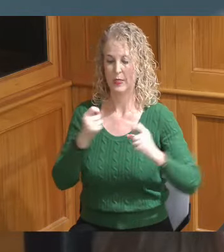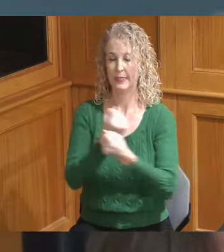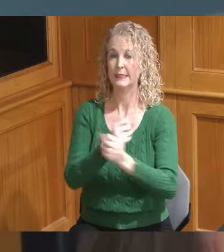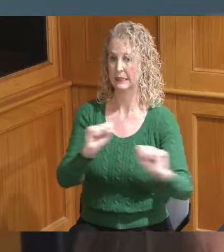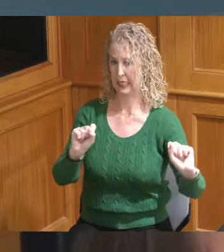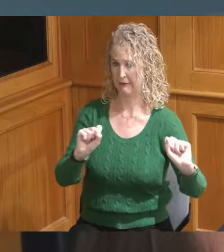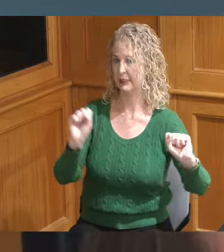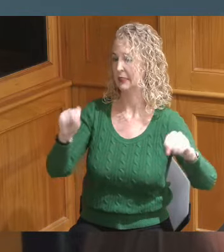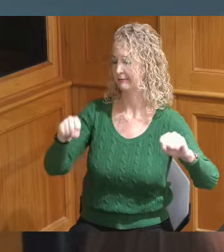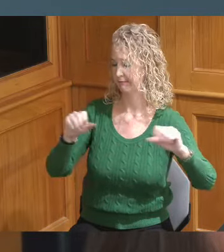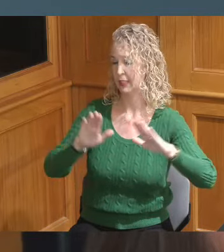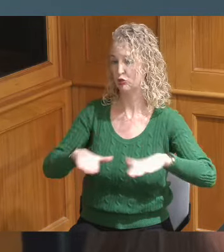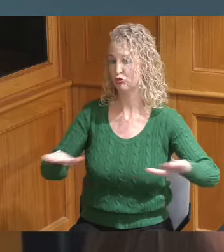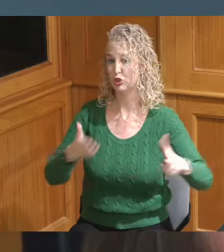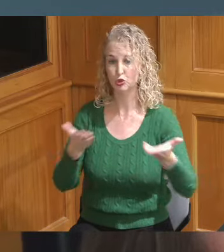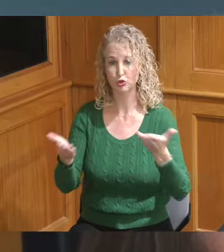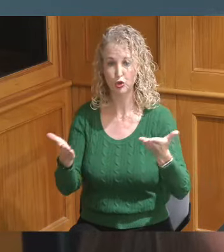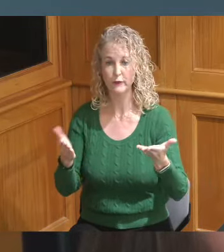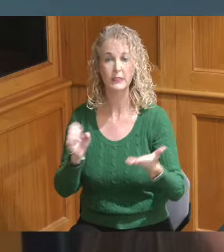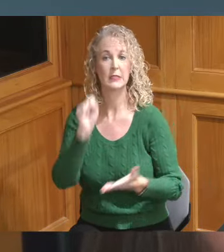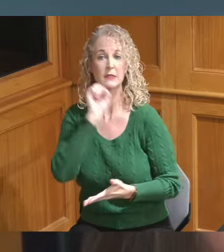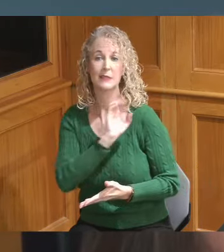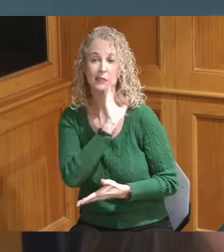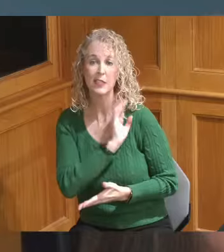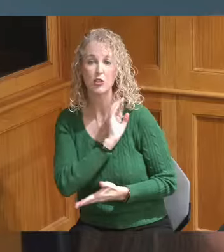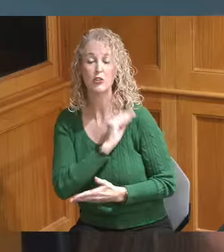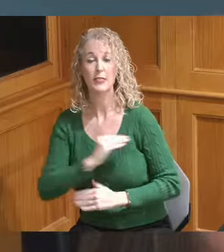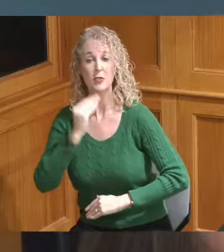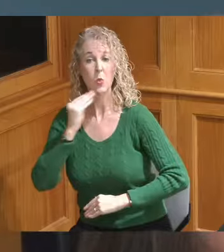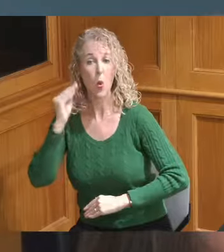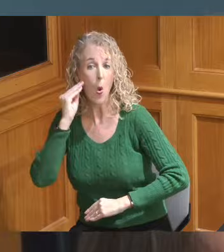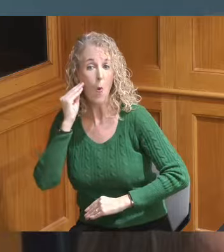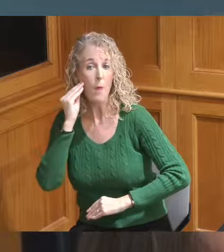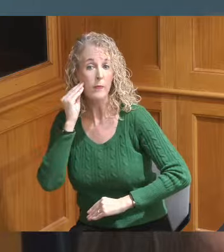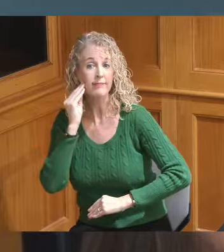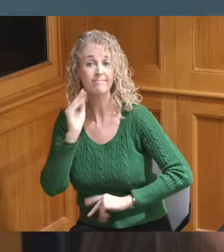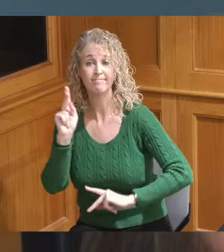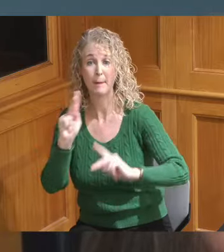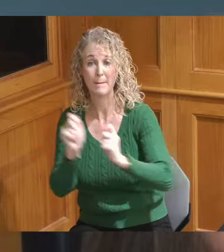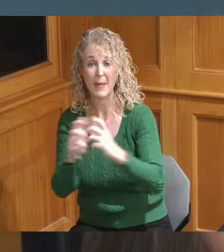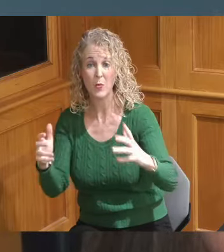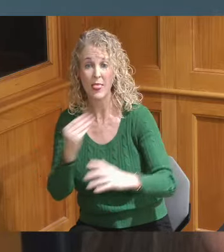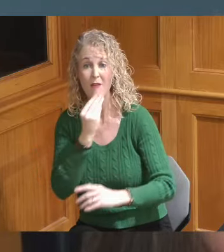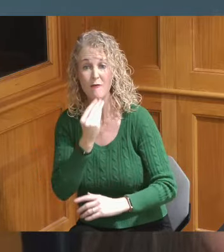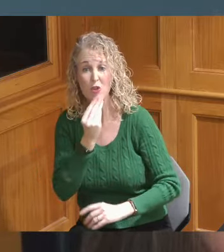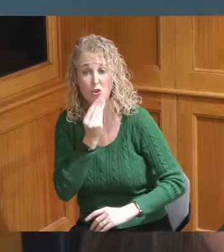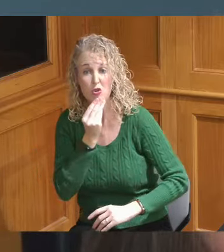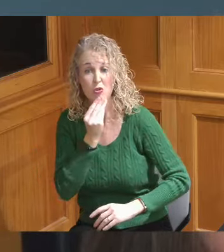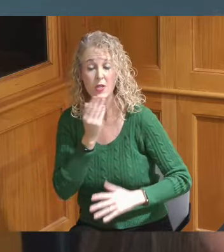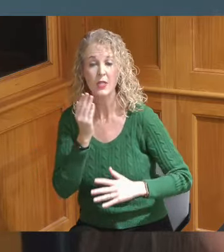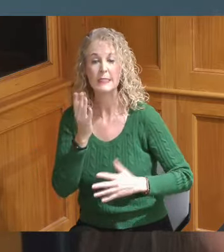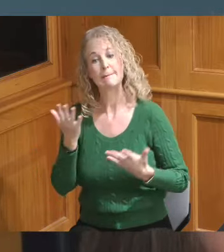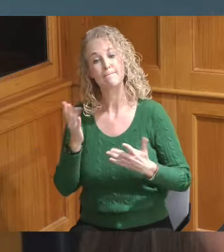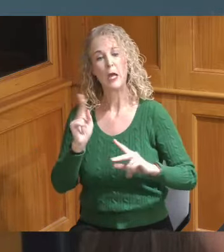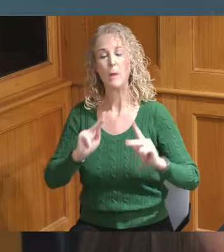children's services, seniors, housing, food insecurity. some and some say the return of